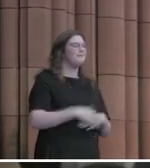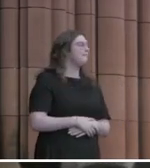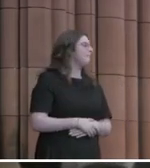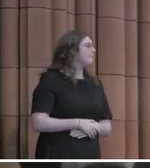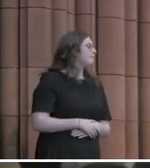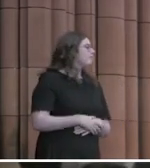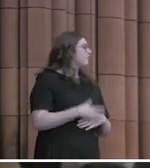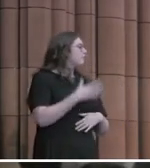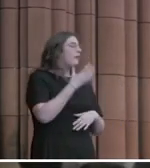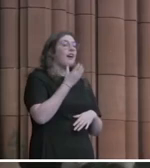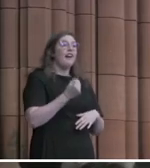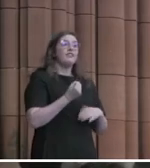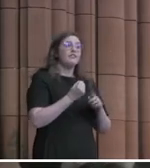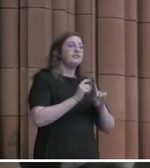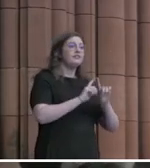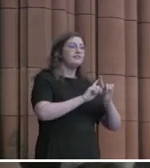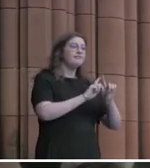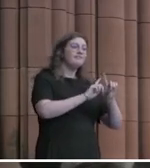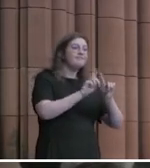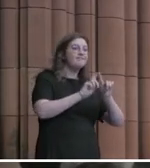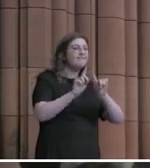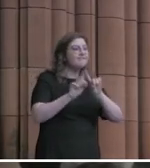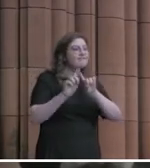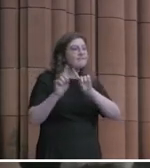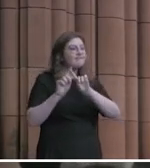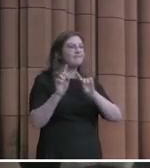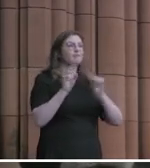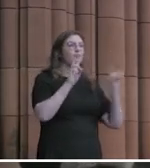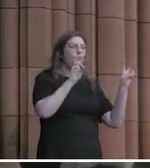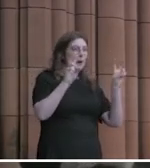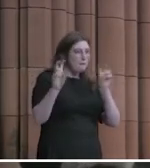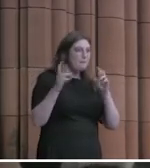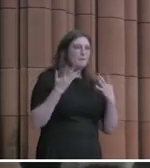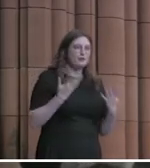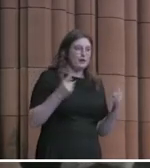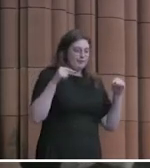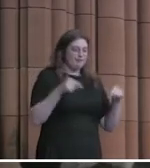We have a number of different degree programmes at today's ceremony.